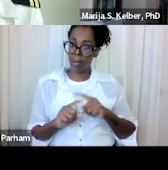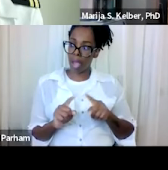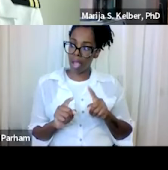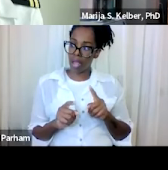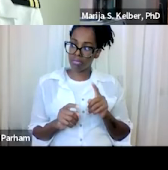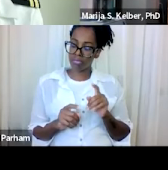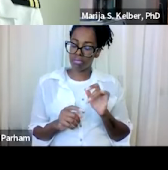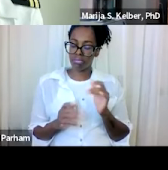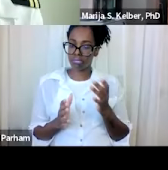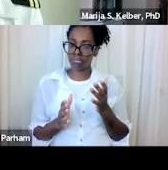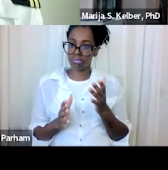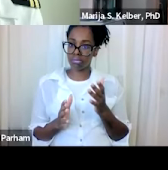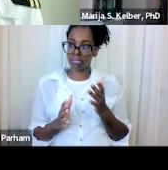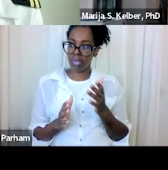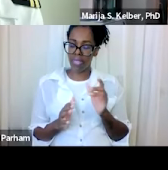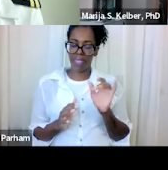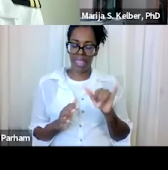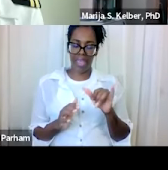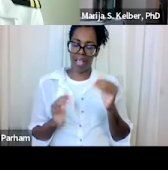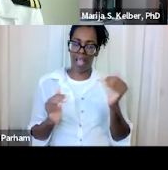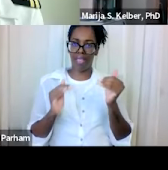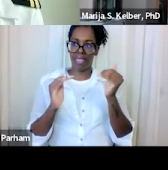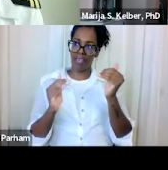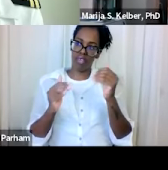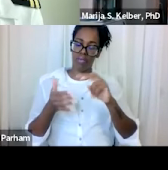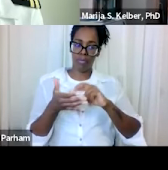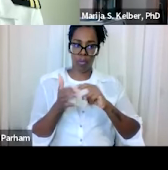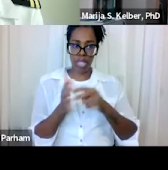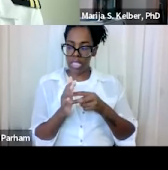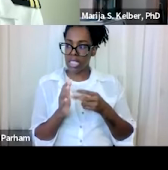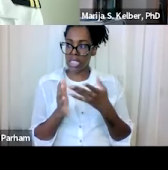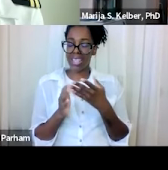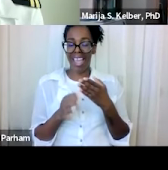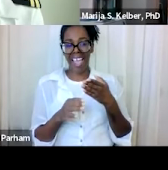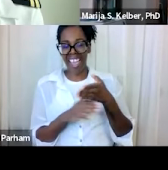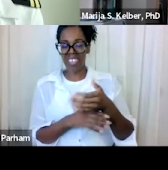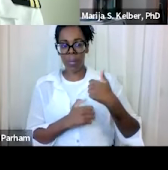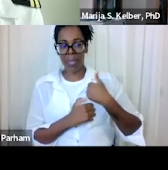don't find that they have that level of purpose and meaning after the military, and then they struggle in some ways.